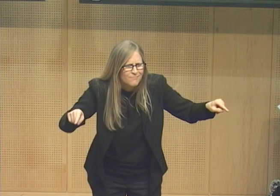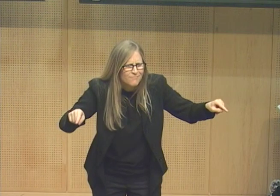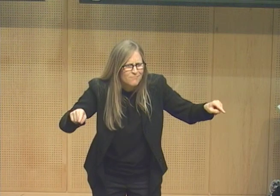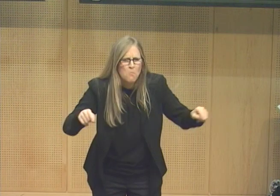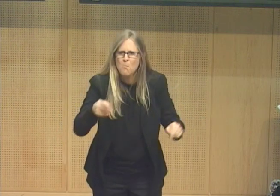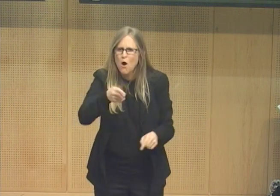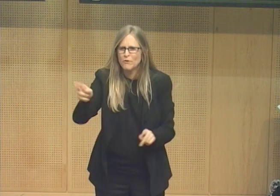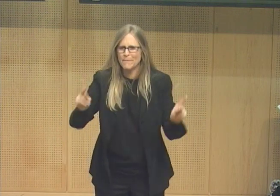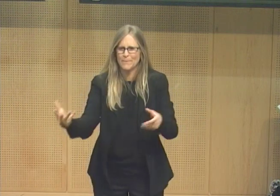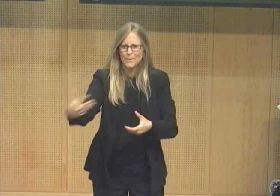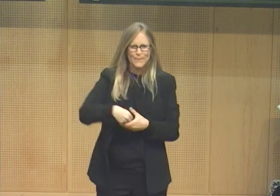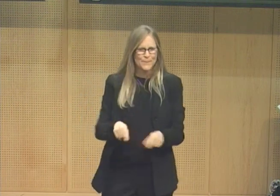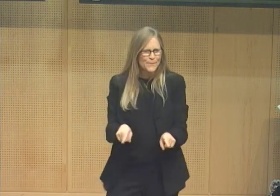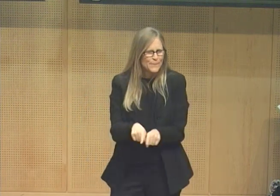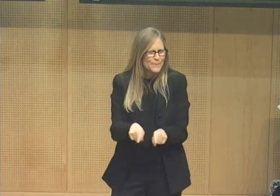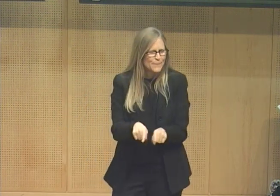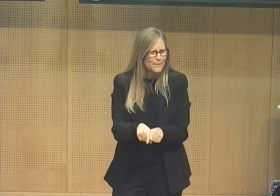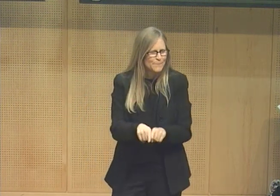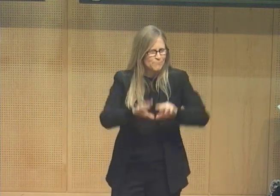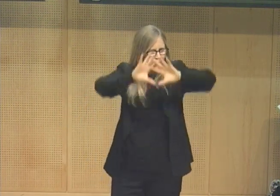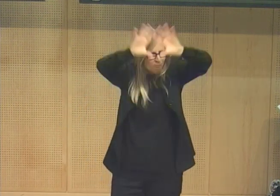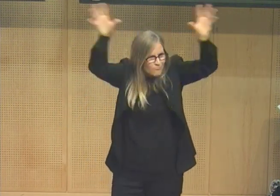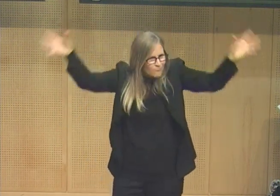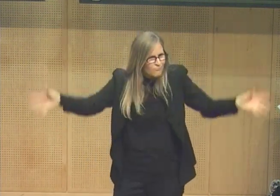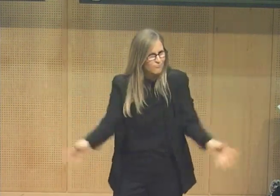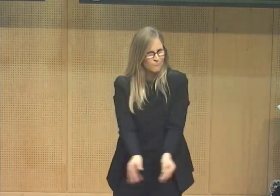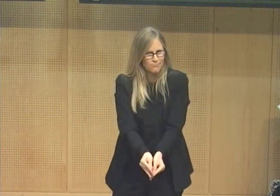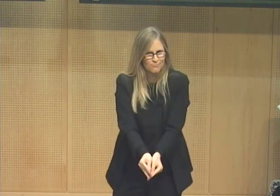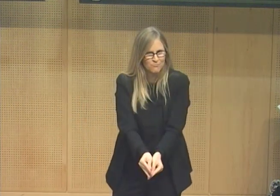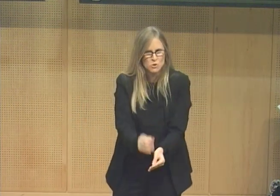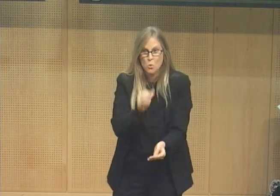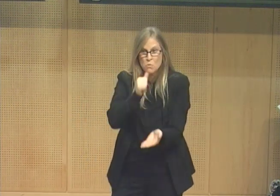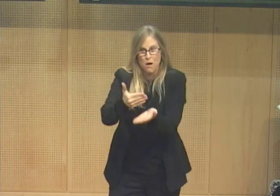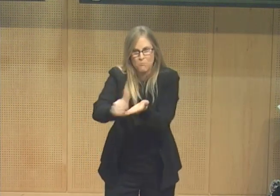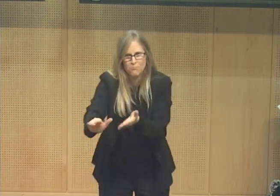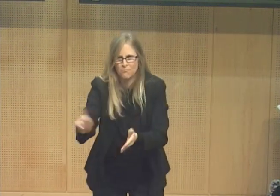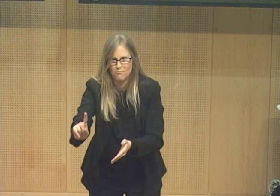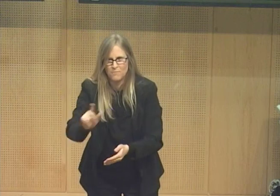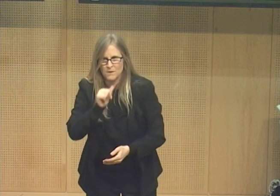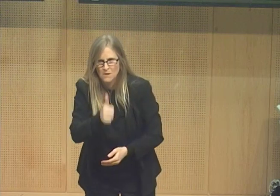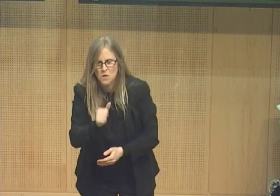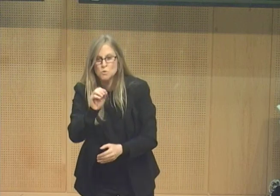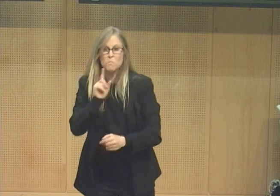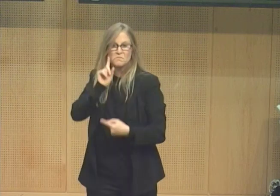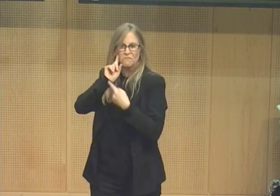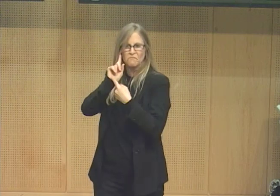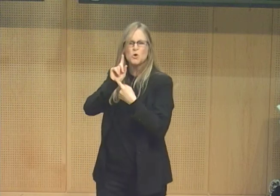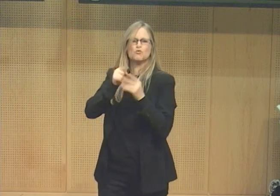It includes the hard of hearing population as well. I'm not being exclusionary by using the term deafness.